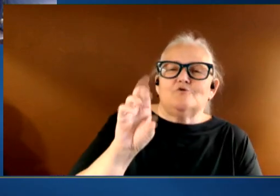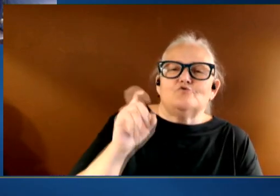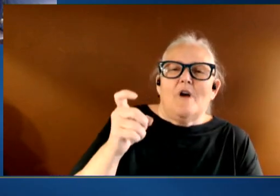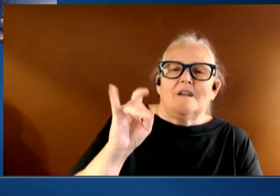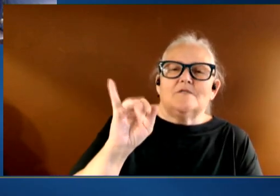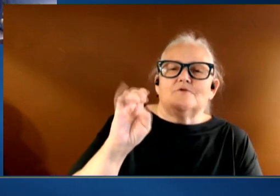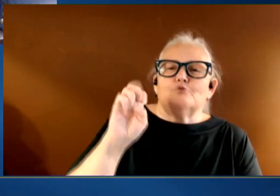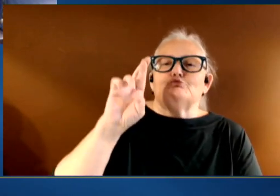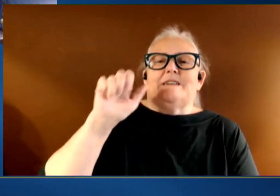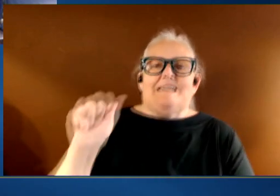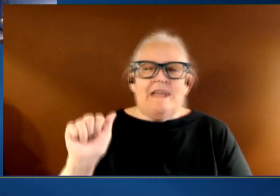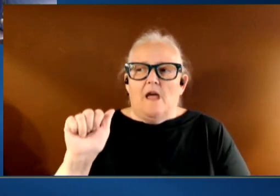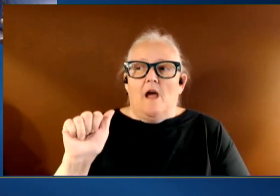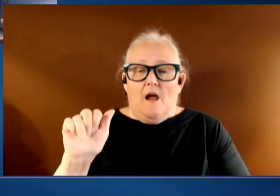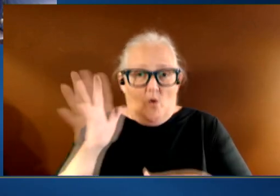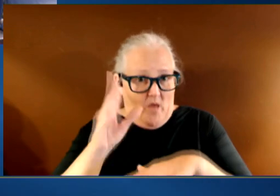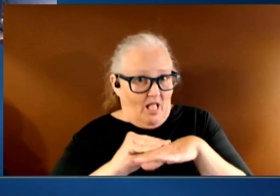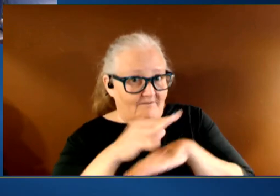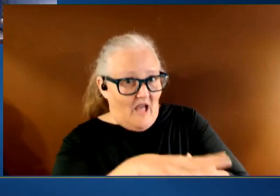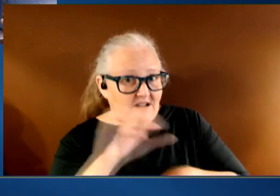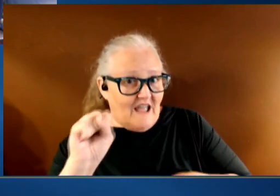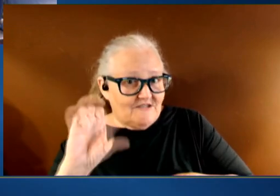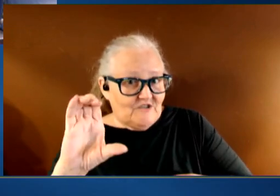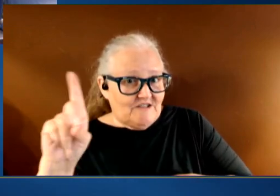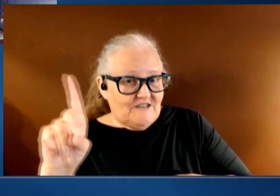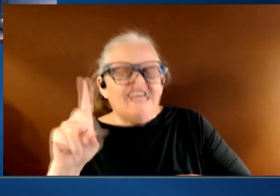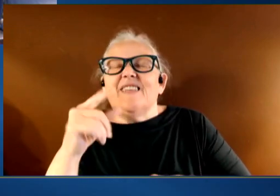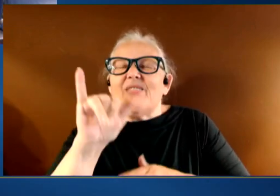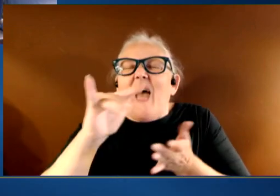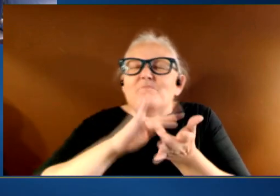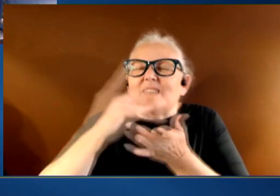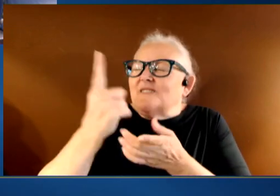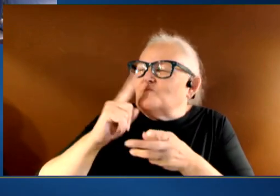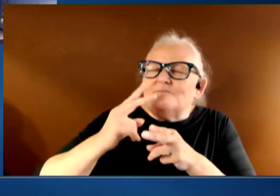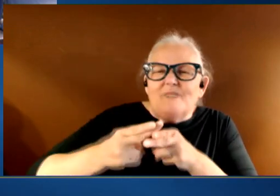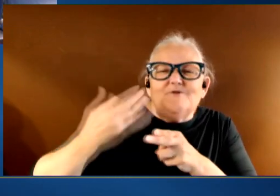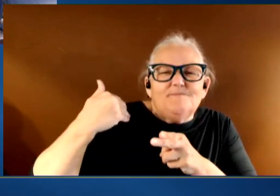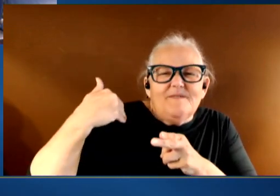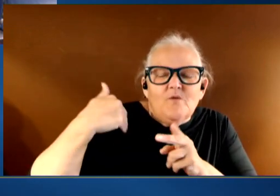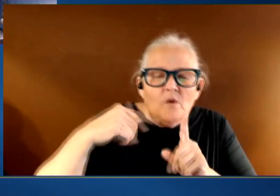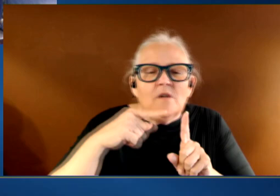Hydroxyurea, as you've heard about earlier, causes an increase in fetal hemoglobin production,